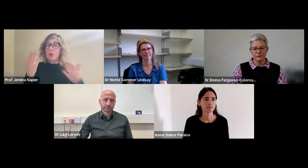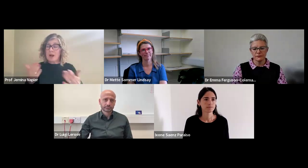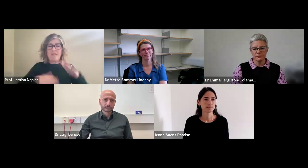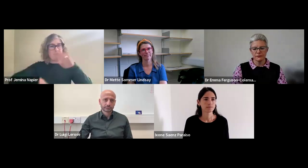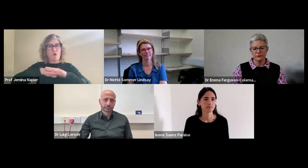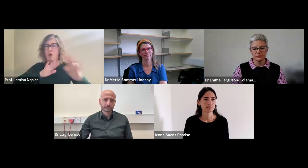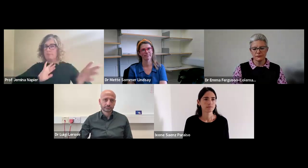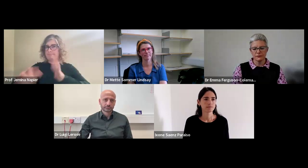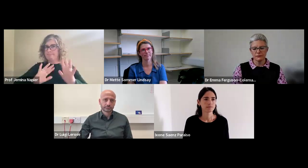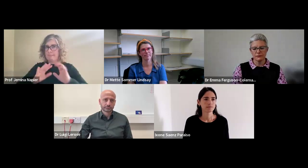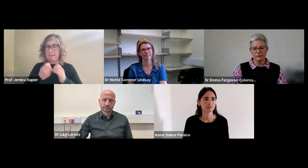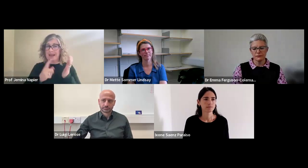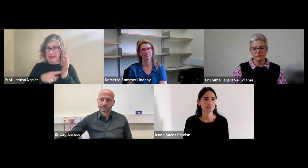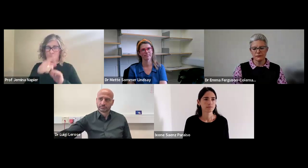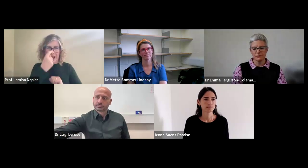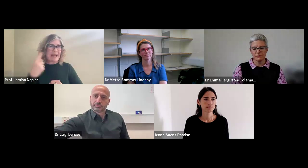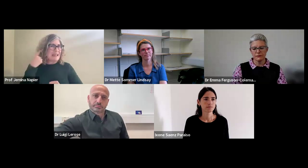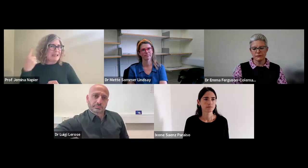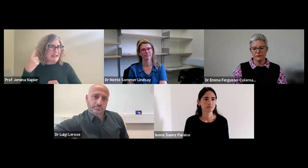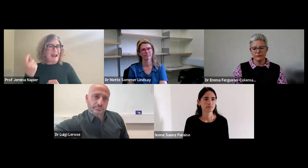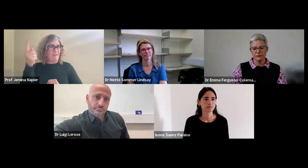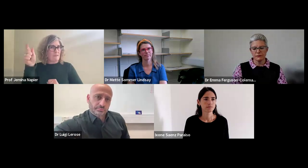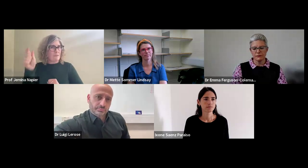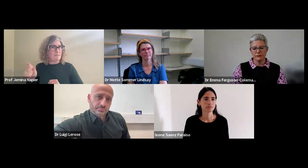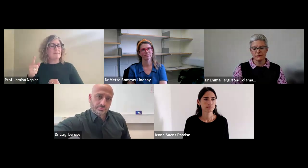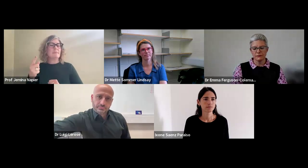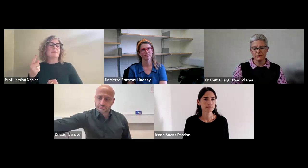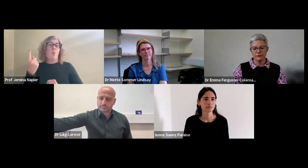British sign language for this seminar it will be completely in British sign language. you can